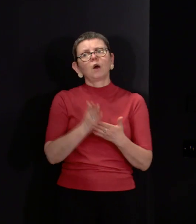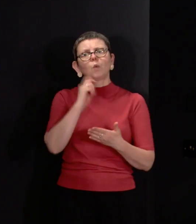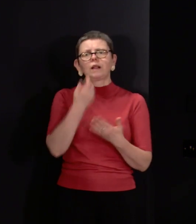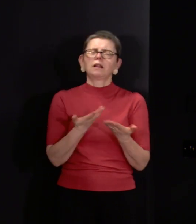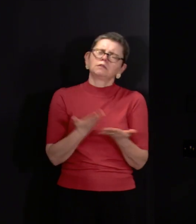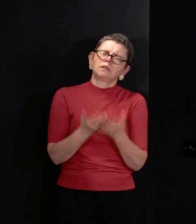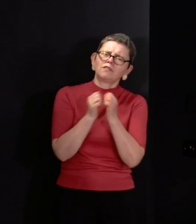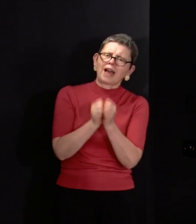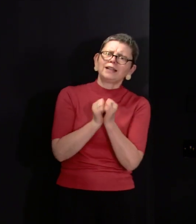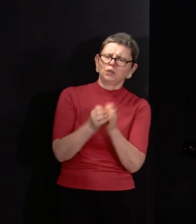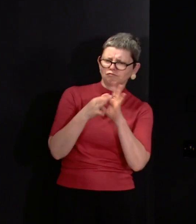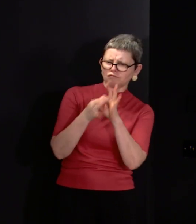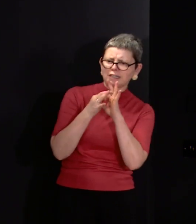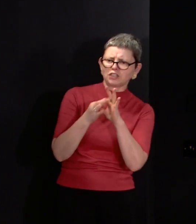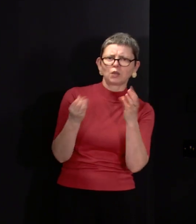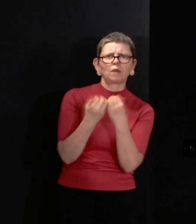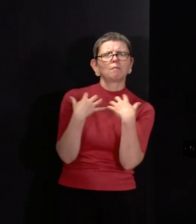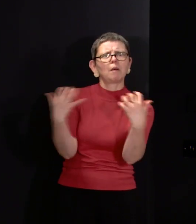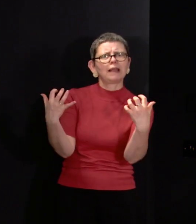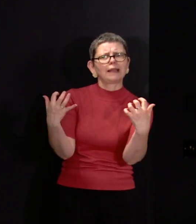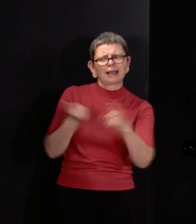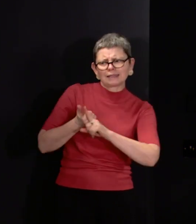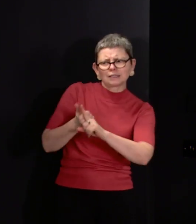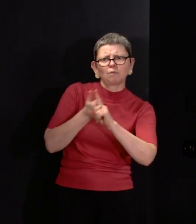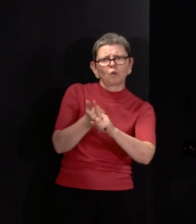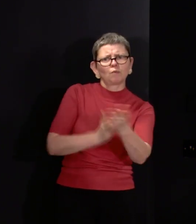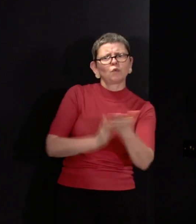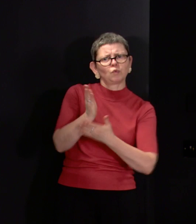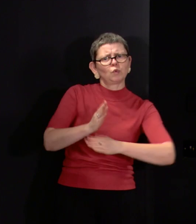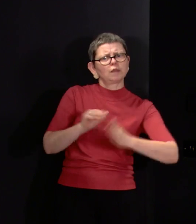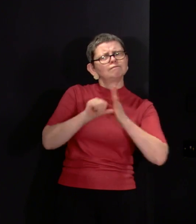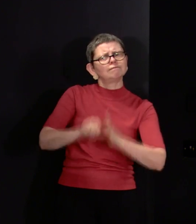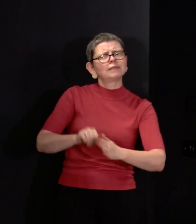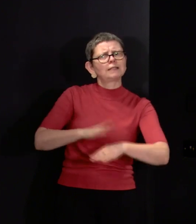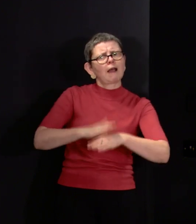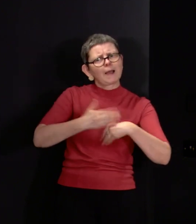public and support them during these difficult days, and I'm extremely